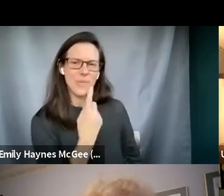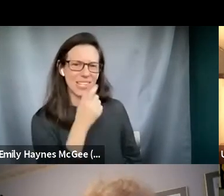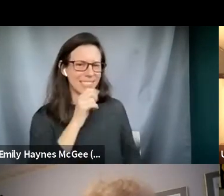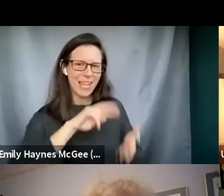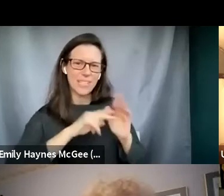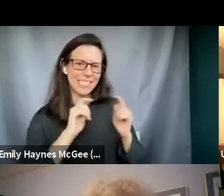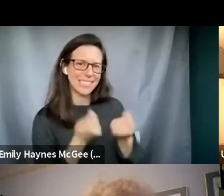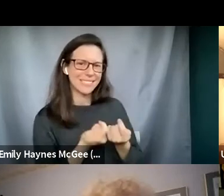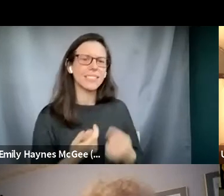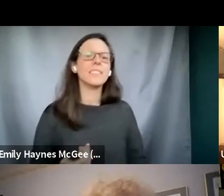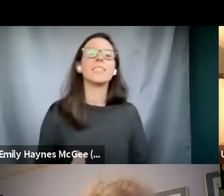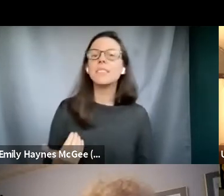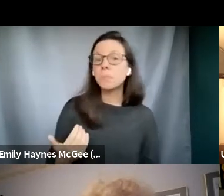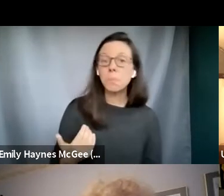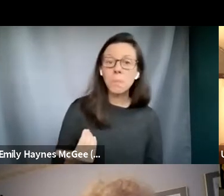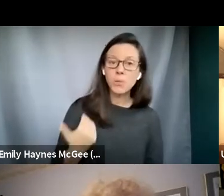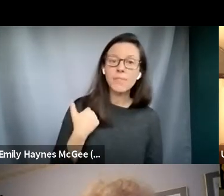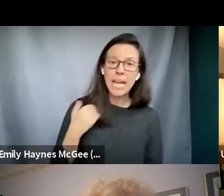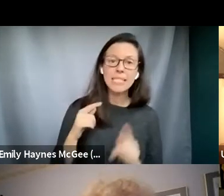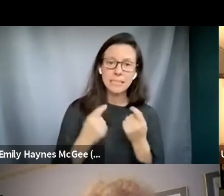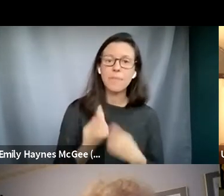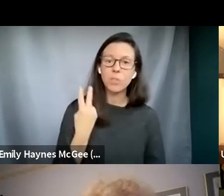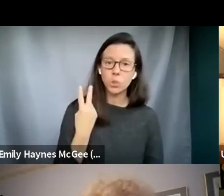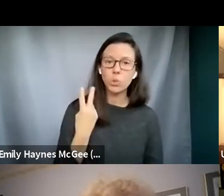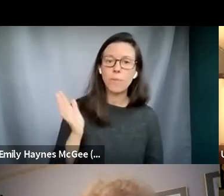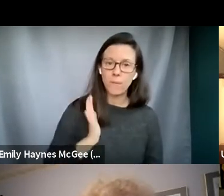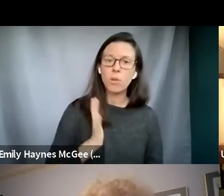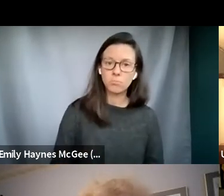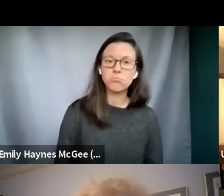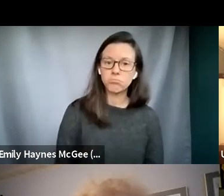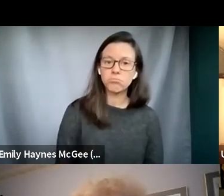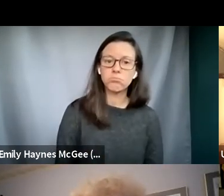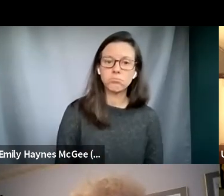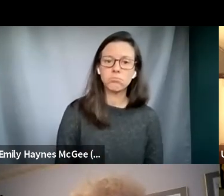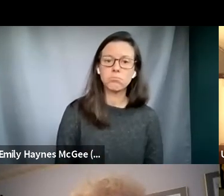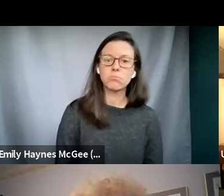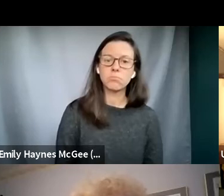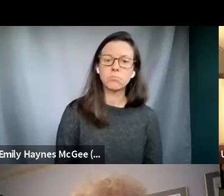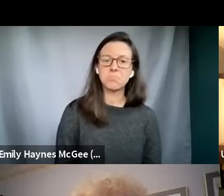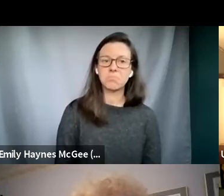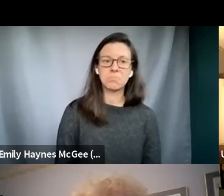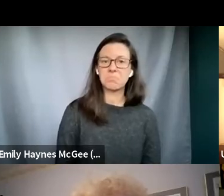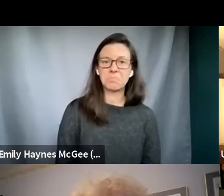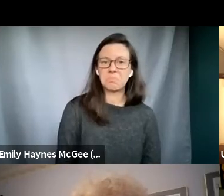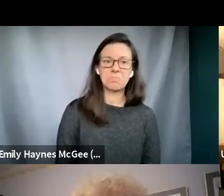There have been projects that are teams of two. And I don't think we need to say a maximum.